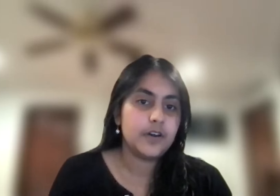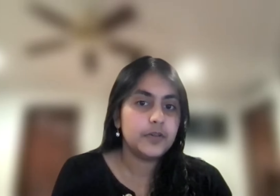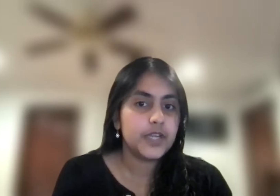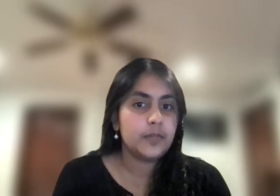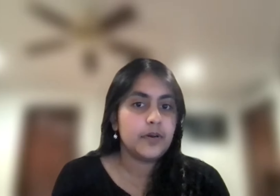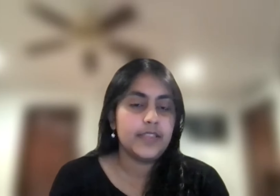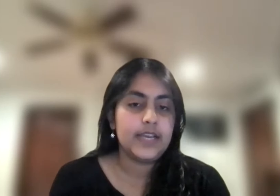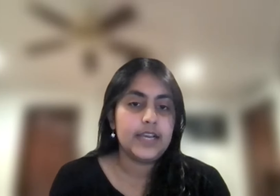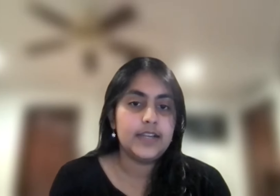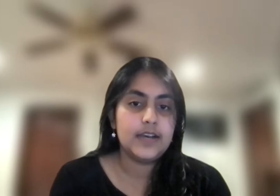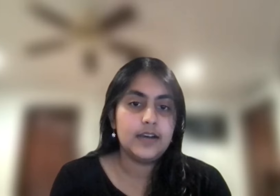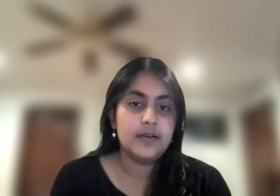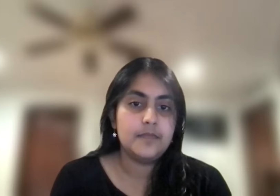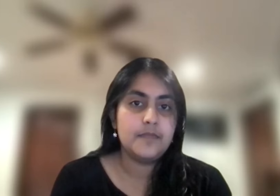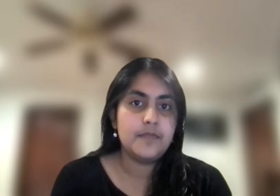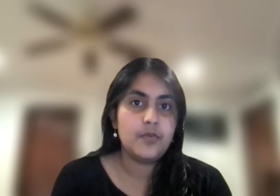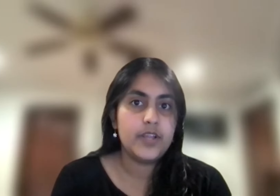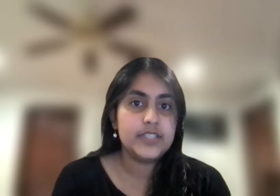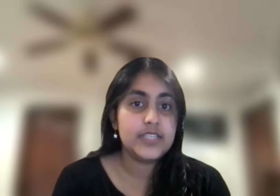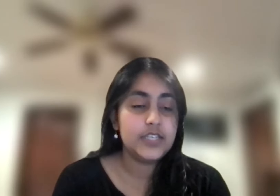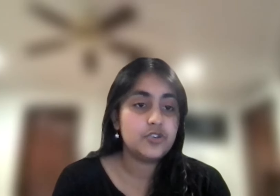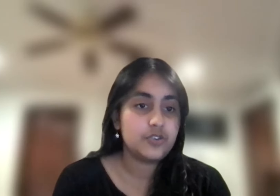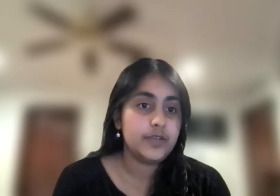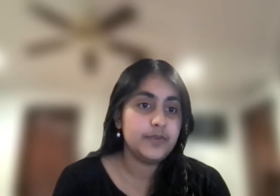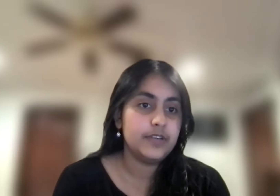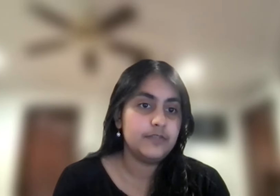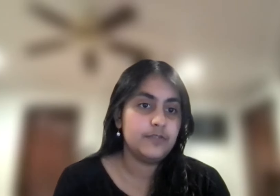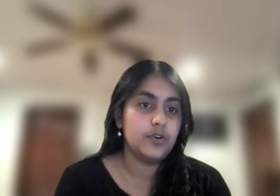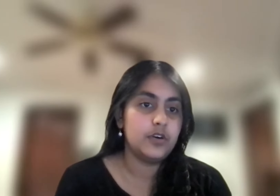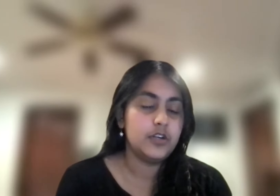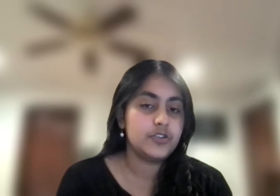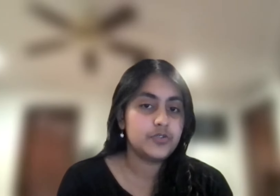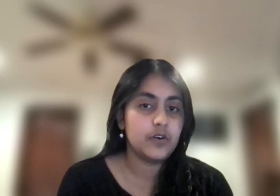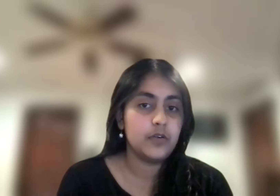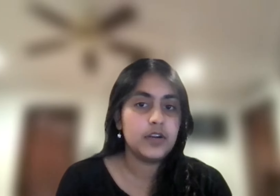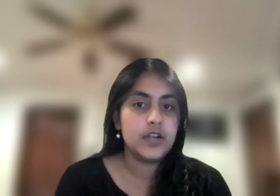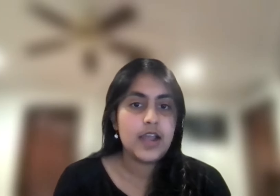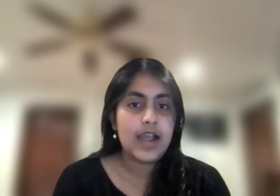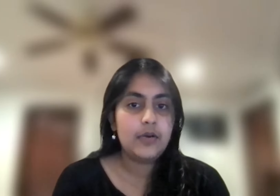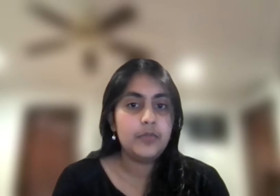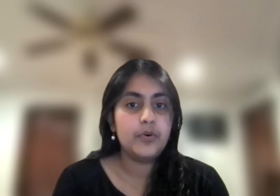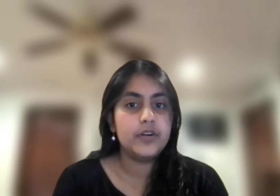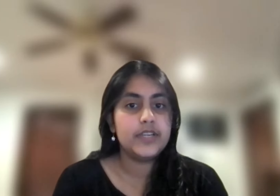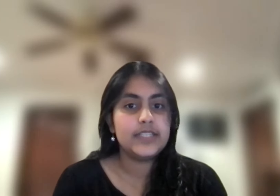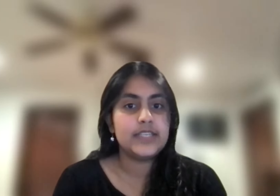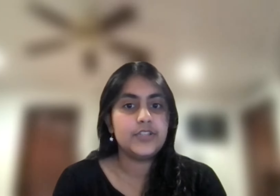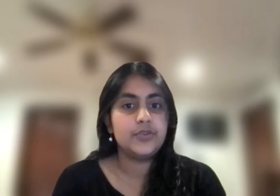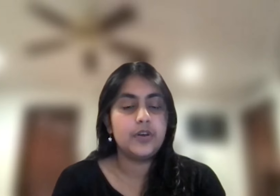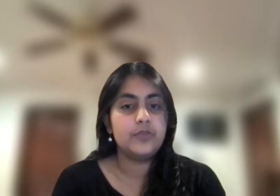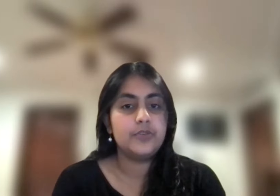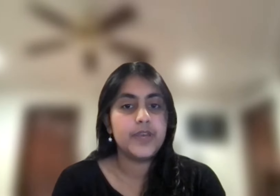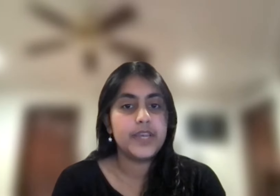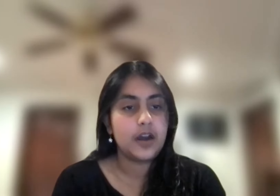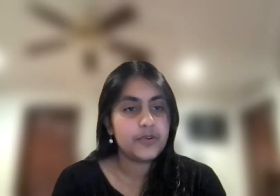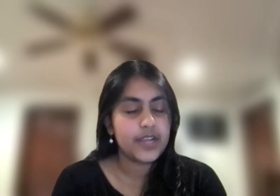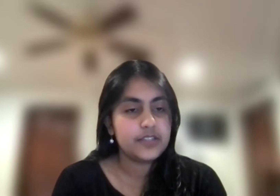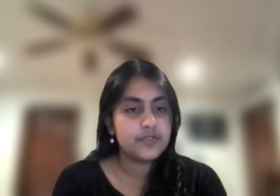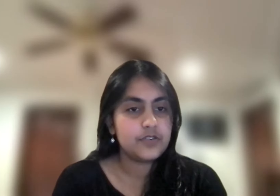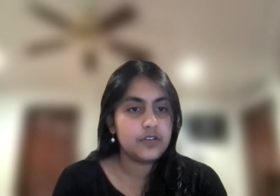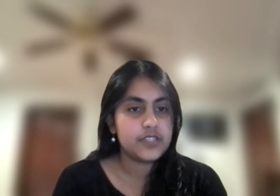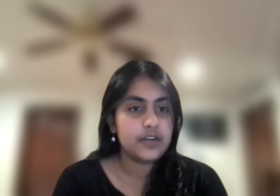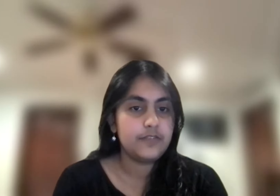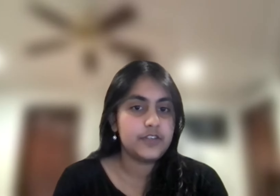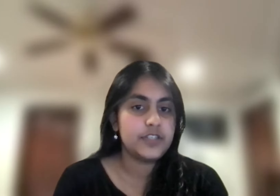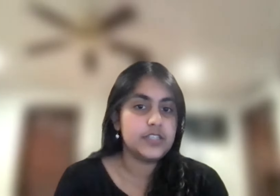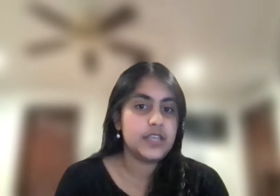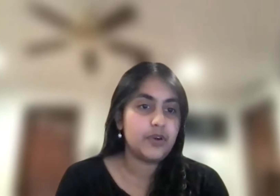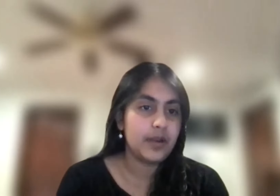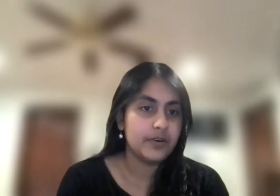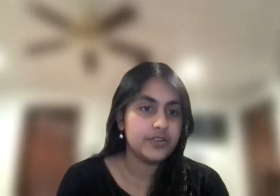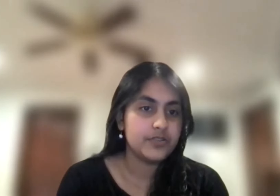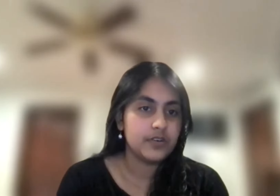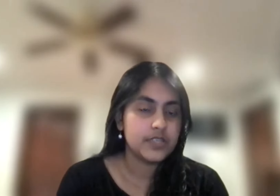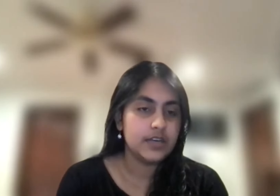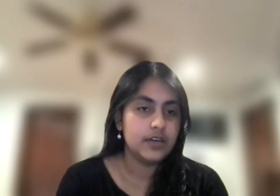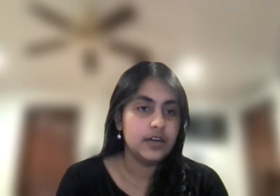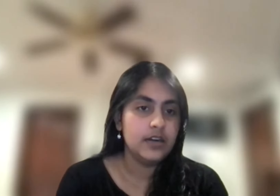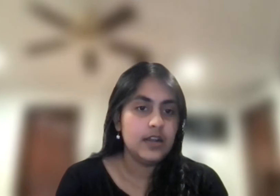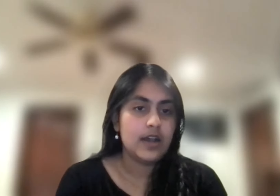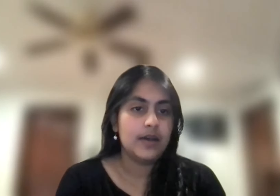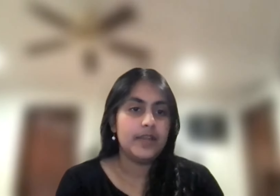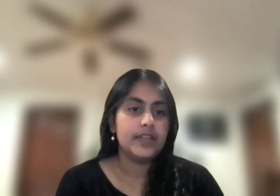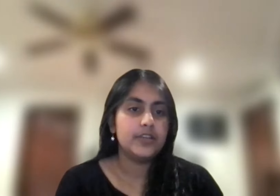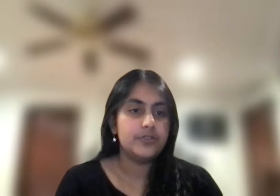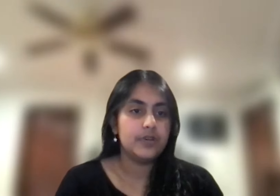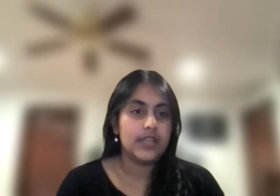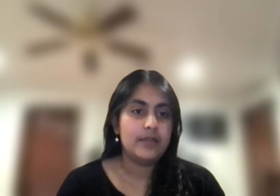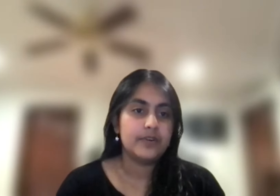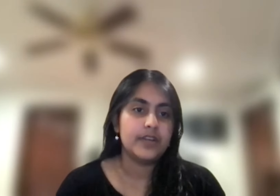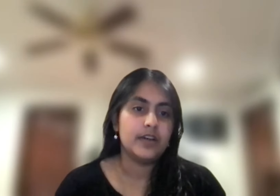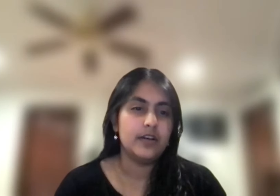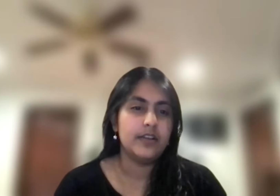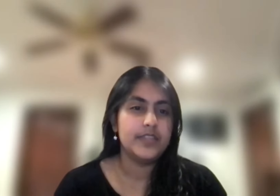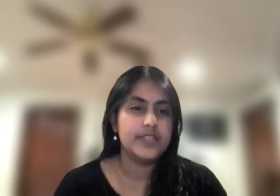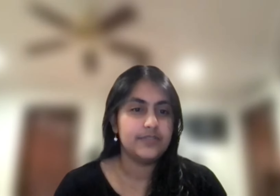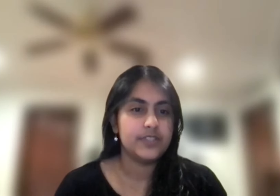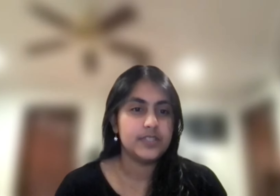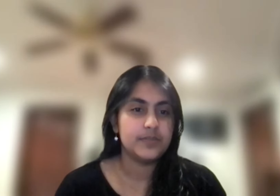So, if you notice someone having some symptoms that may look like stroke, time is of the essence.